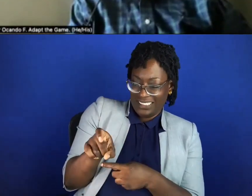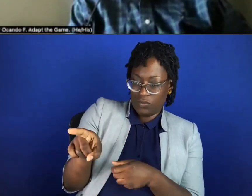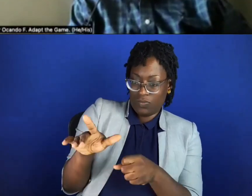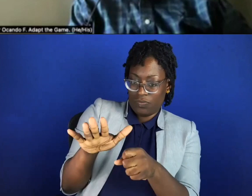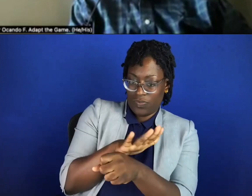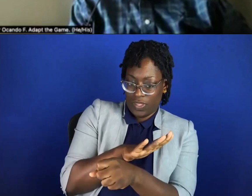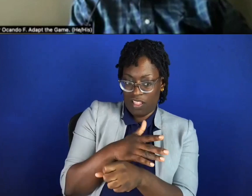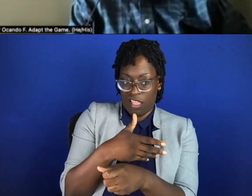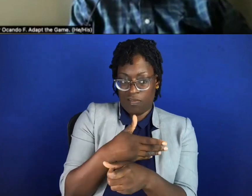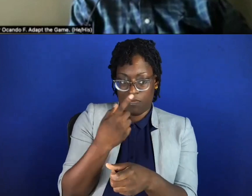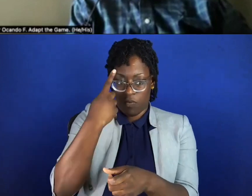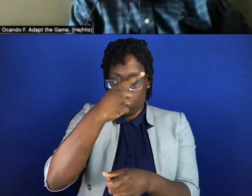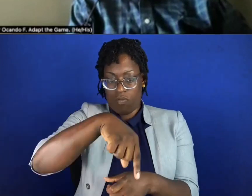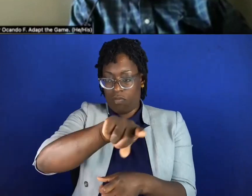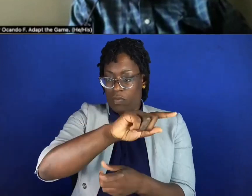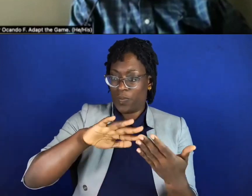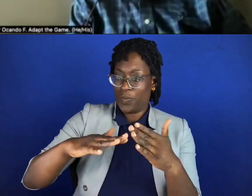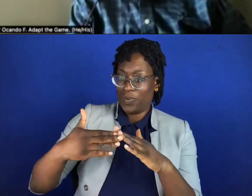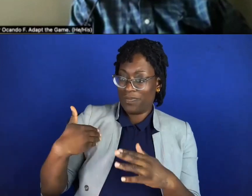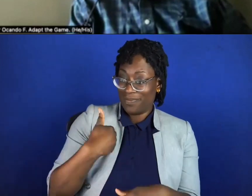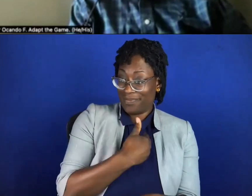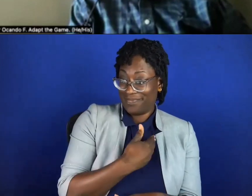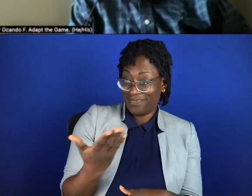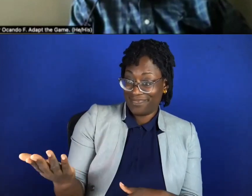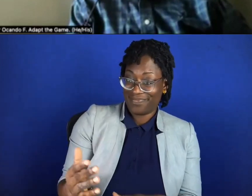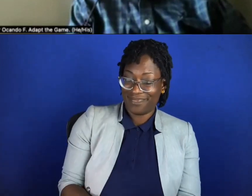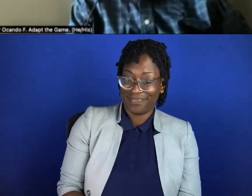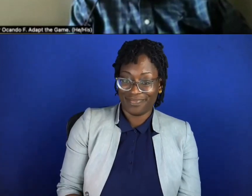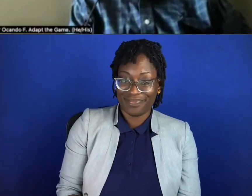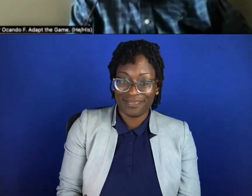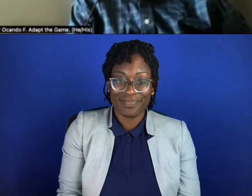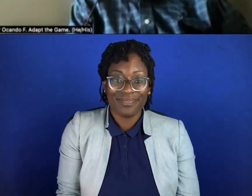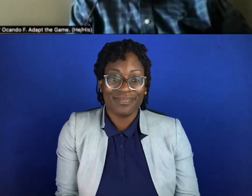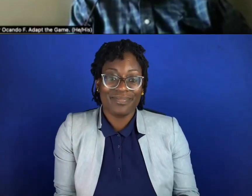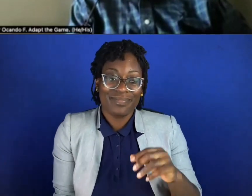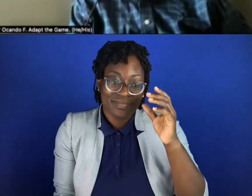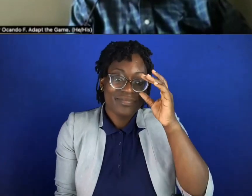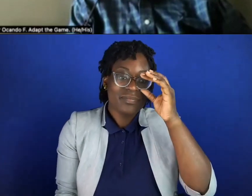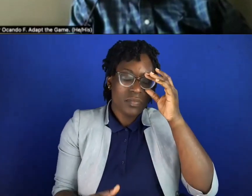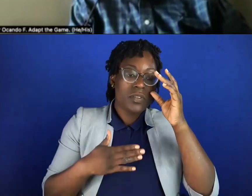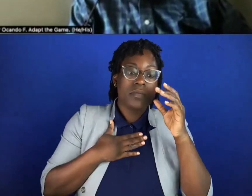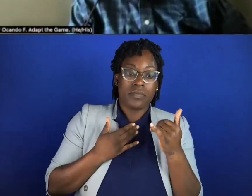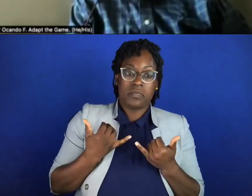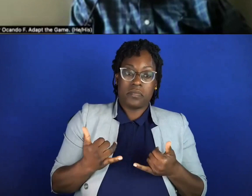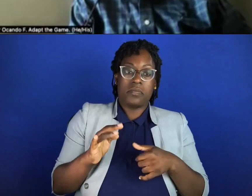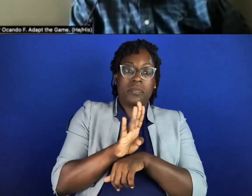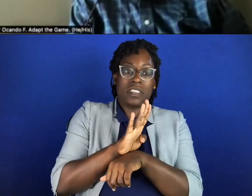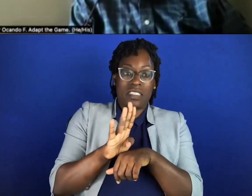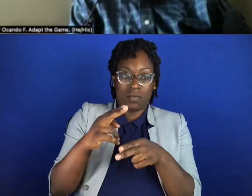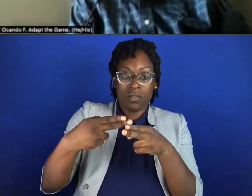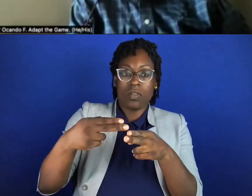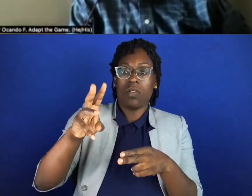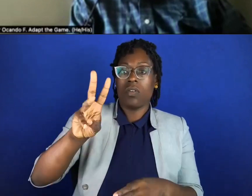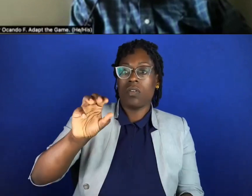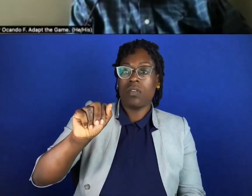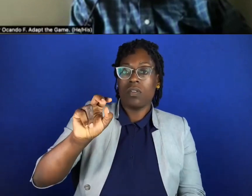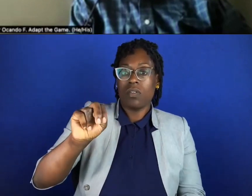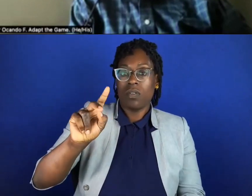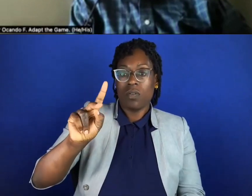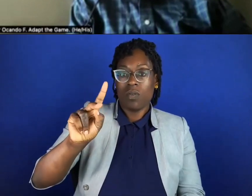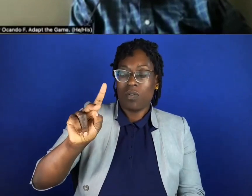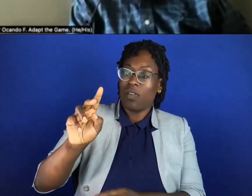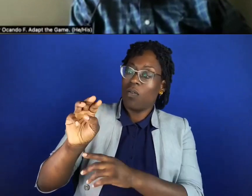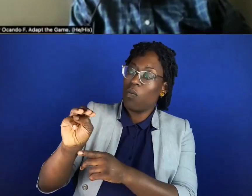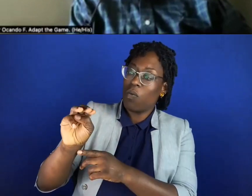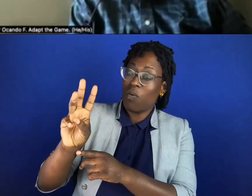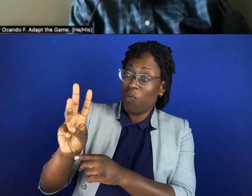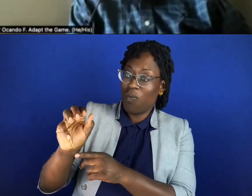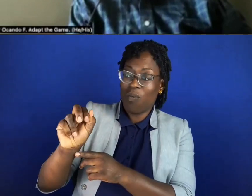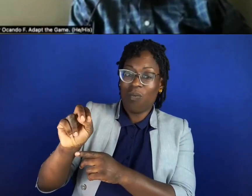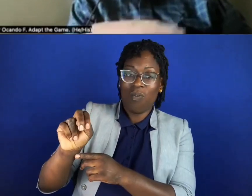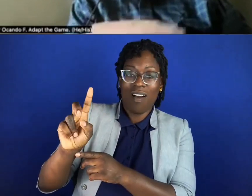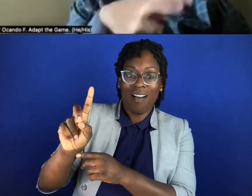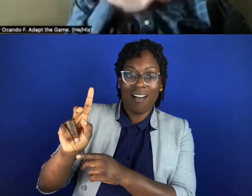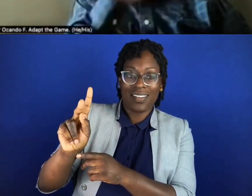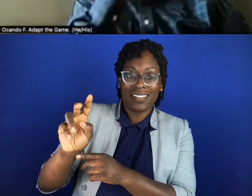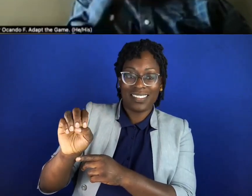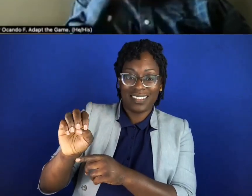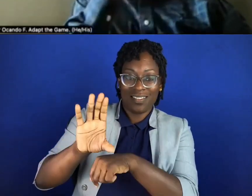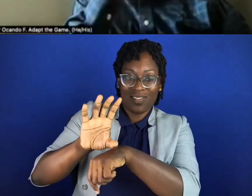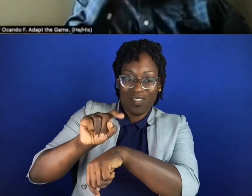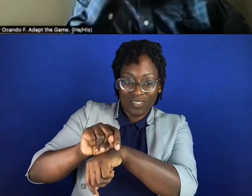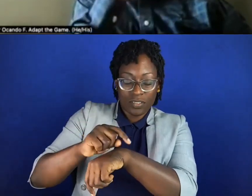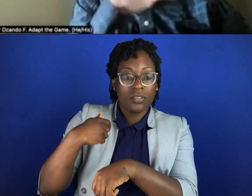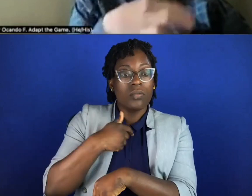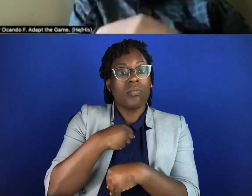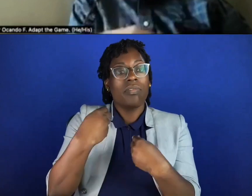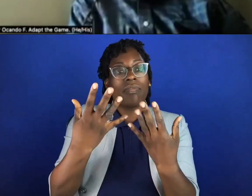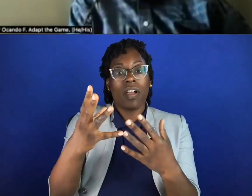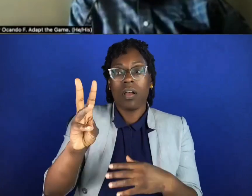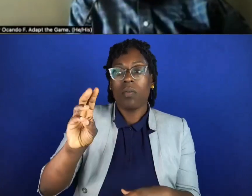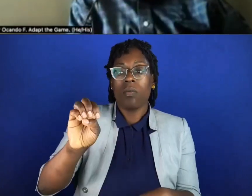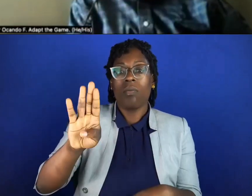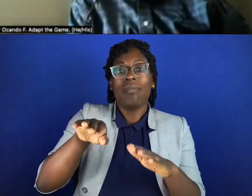My current business is Wandke Consulting, where we provide web accessibility testing